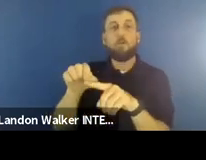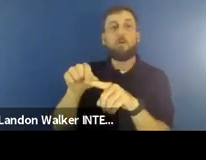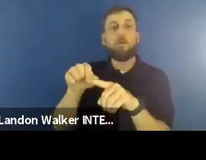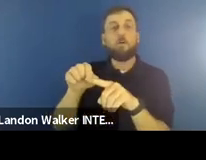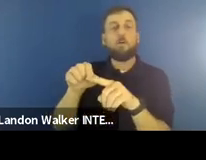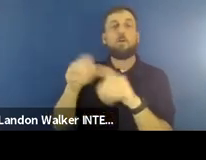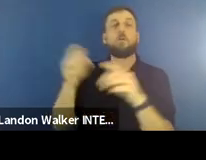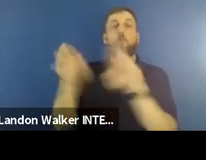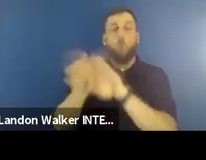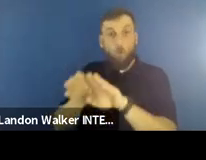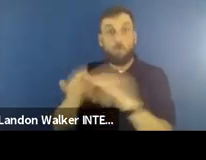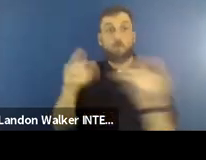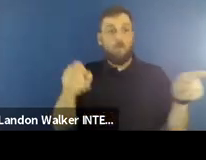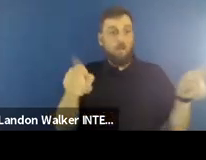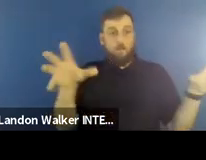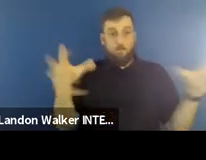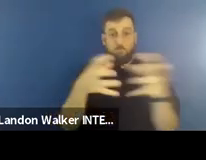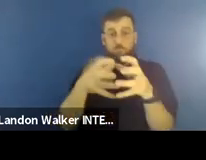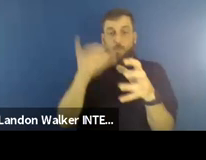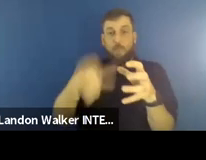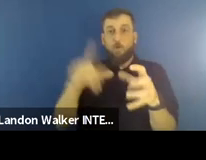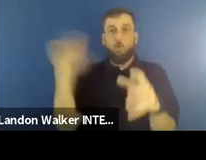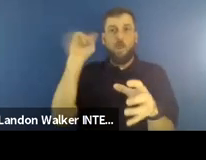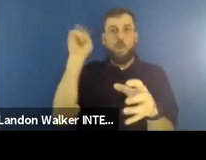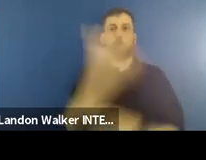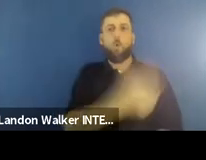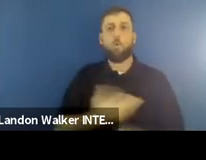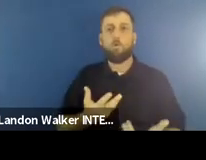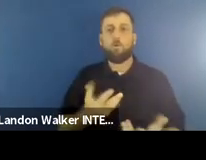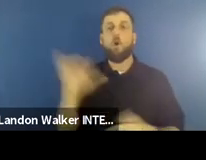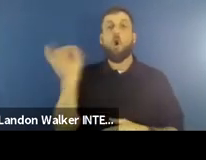also in combination you have to look at demographics and logistics.